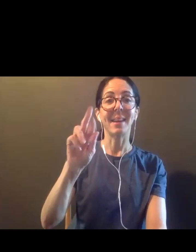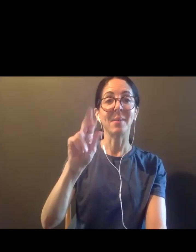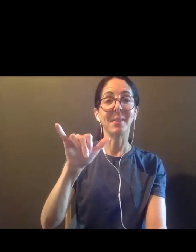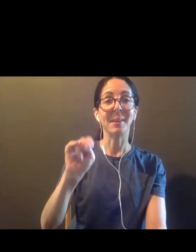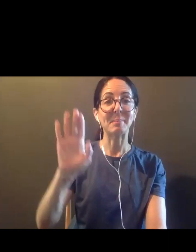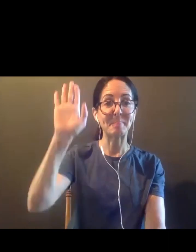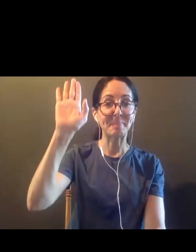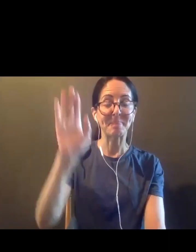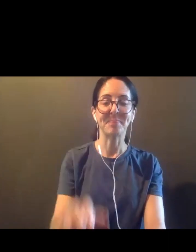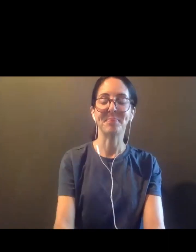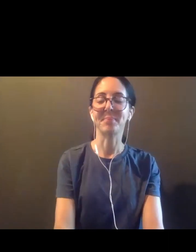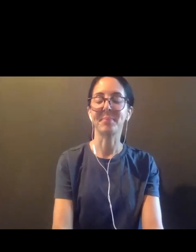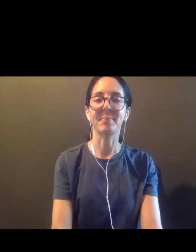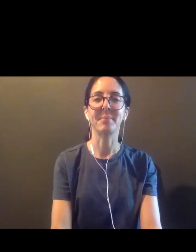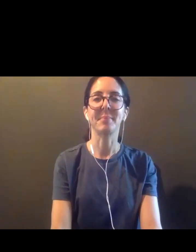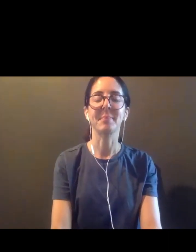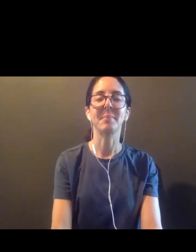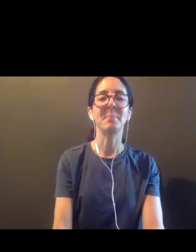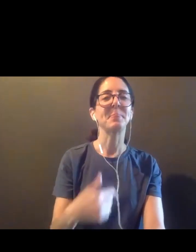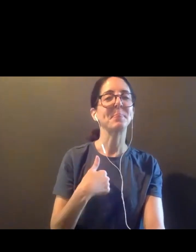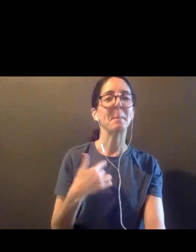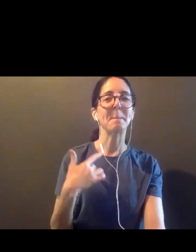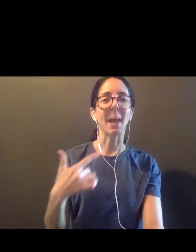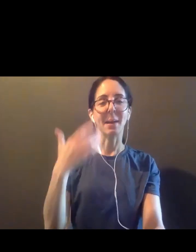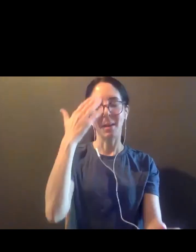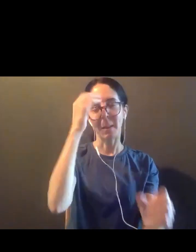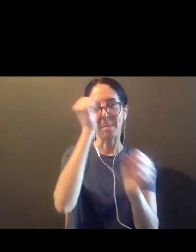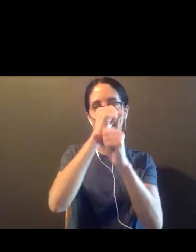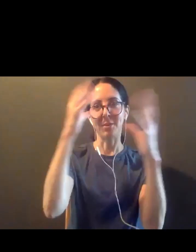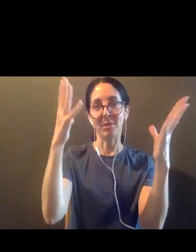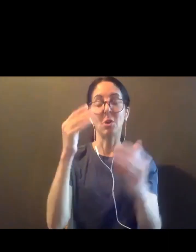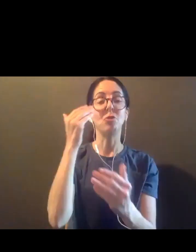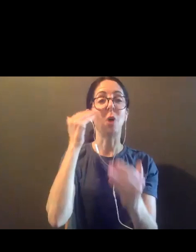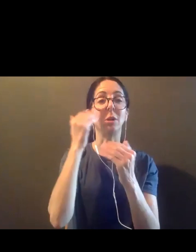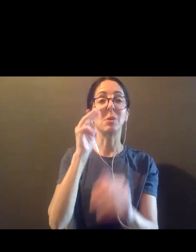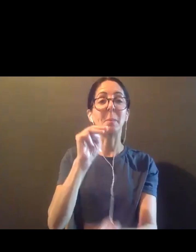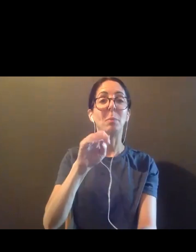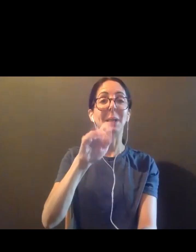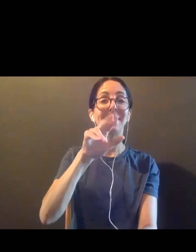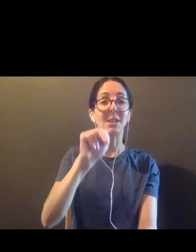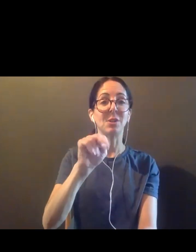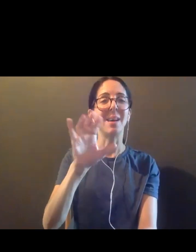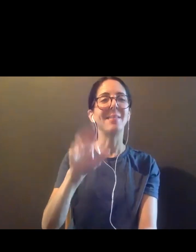So, I always imagine that knowledge mobilization is the art side of our science.